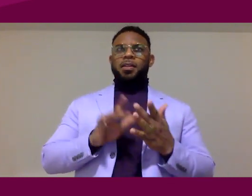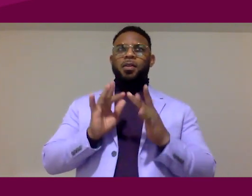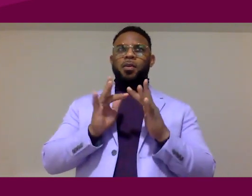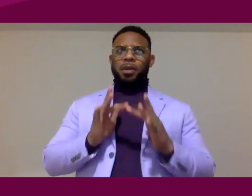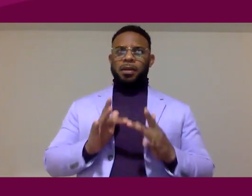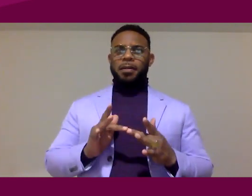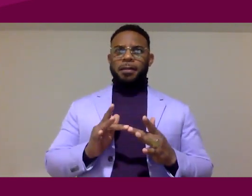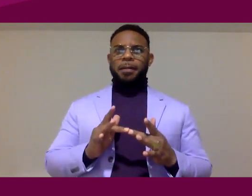websites.